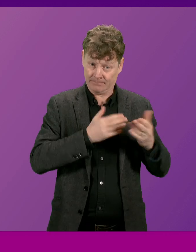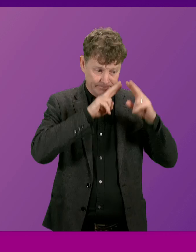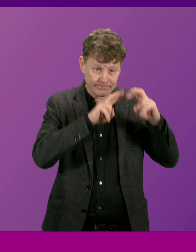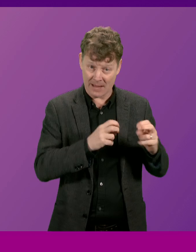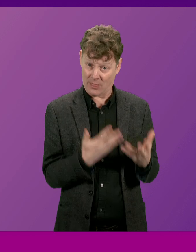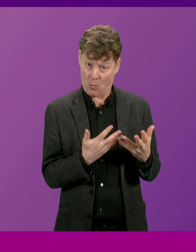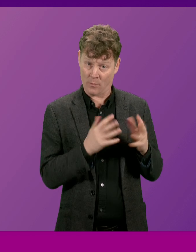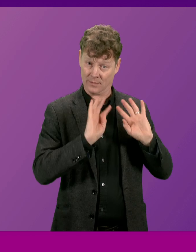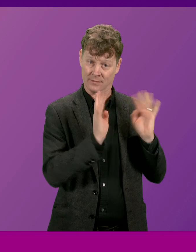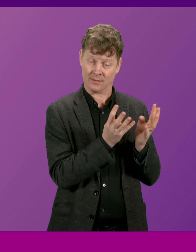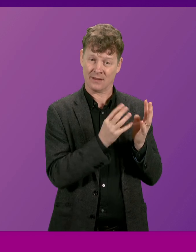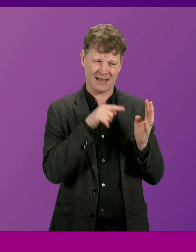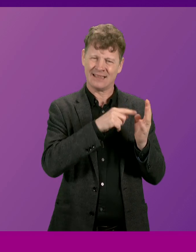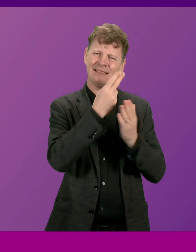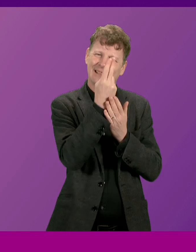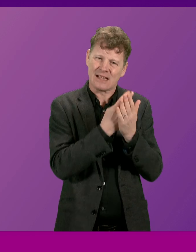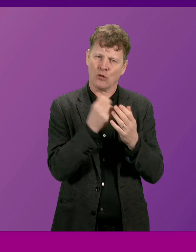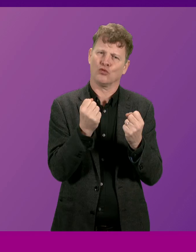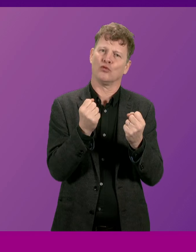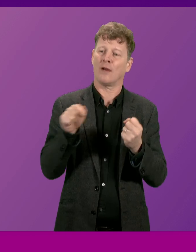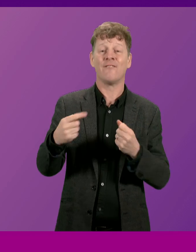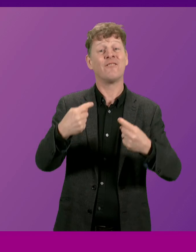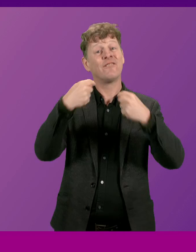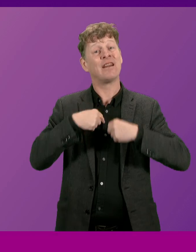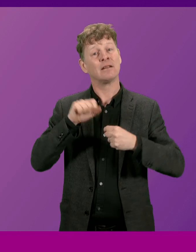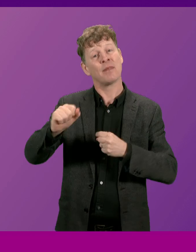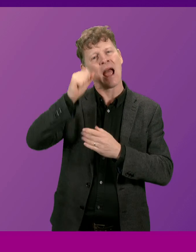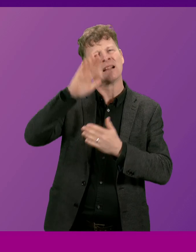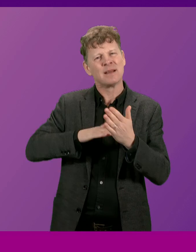designed to strengthen the experience of victims in our criminal justice system.